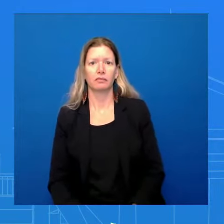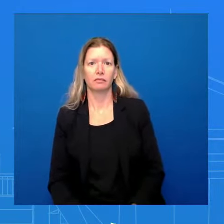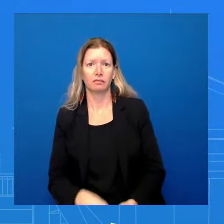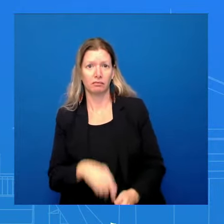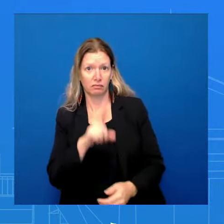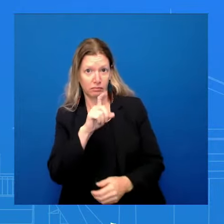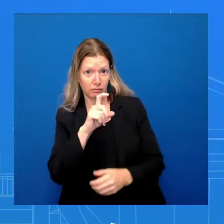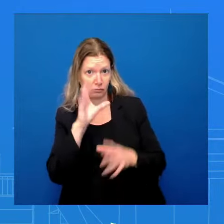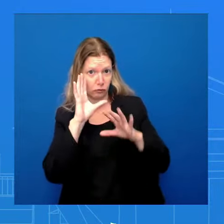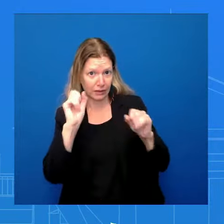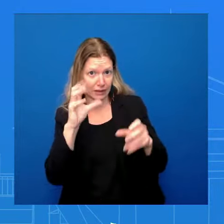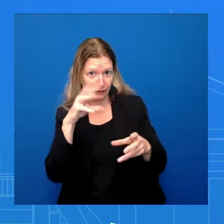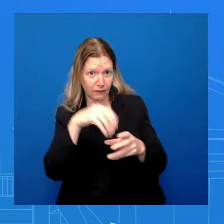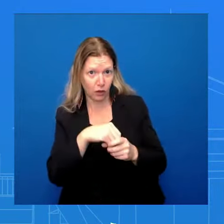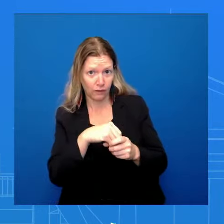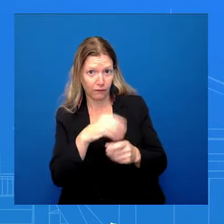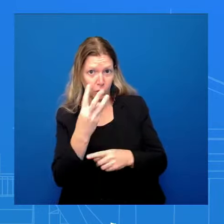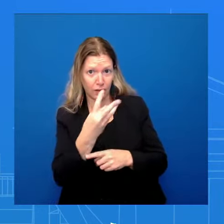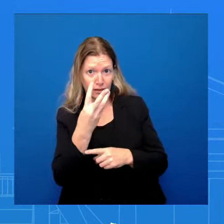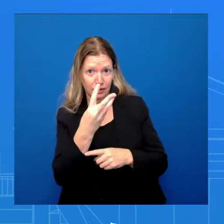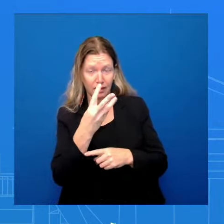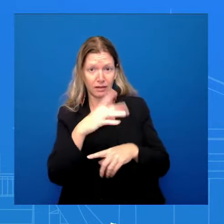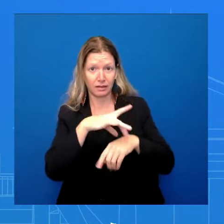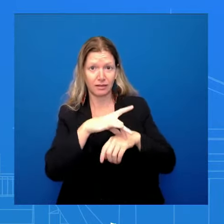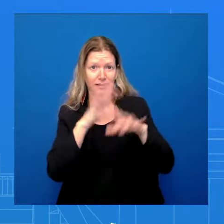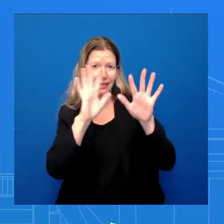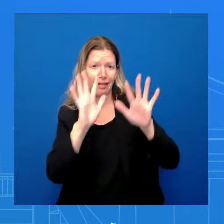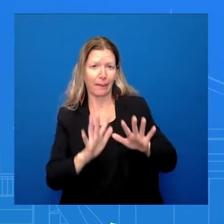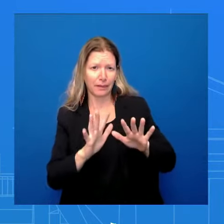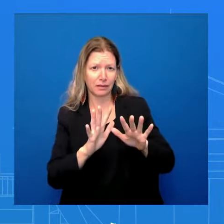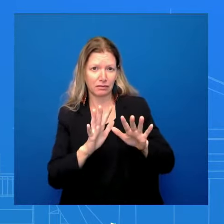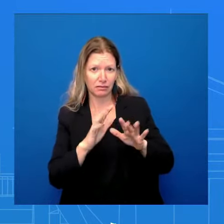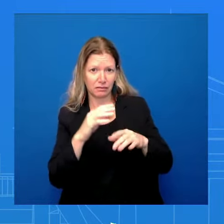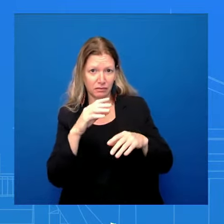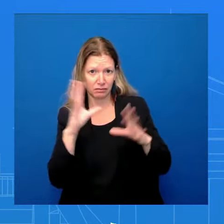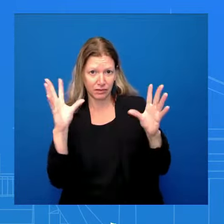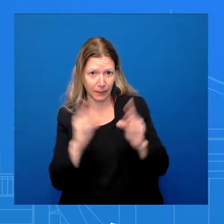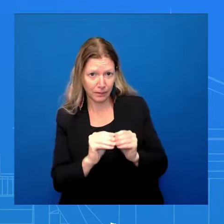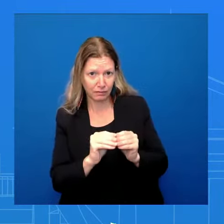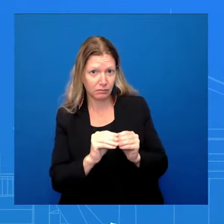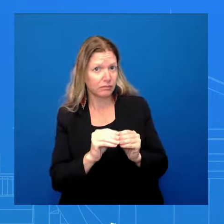And if not, who will be dispatched from the U.S.? And then, more largely, I know the Secretary-General said